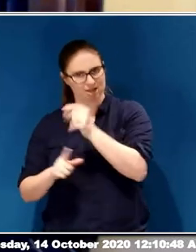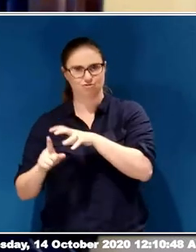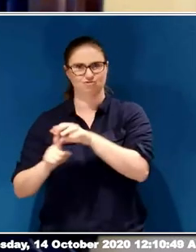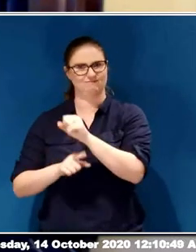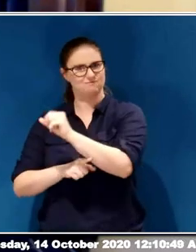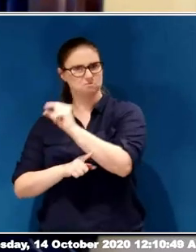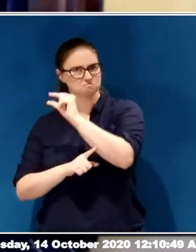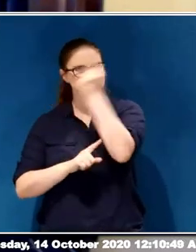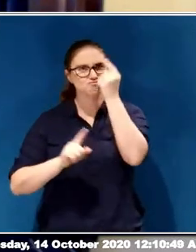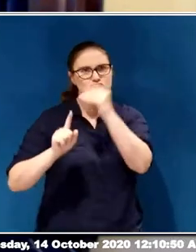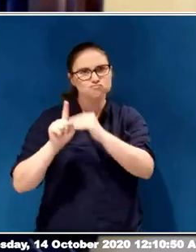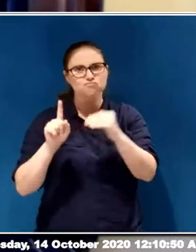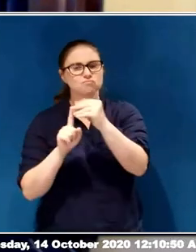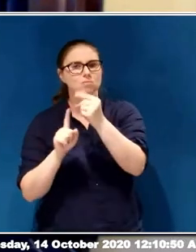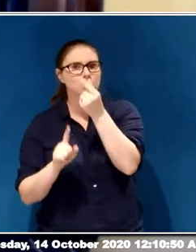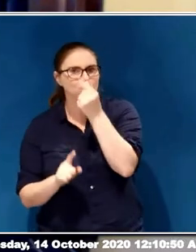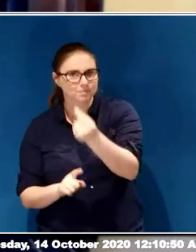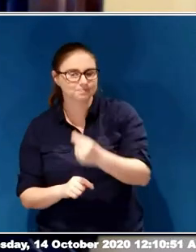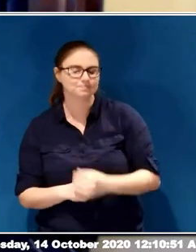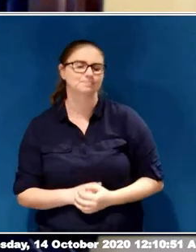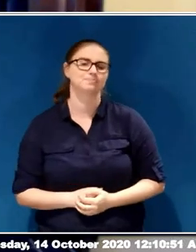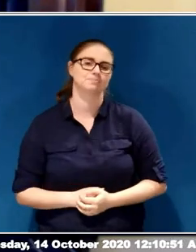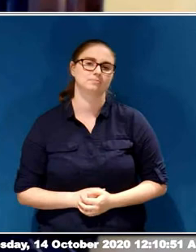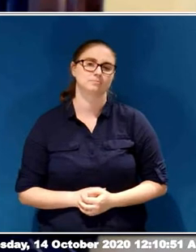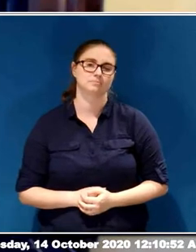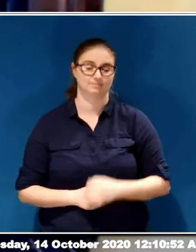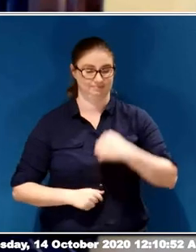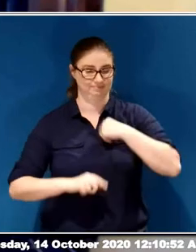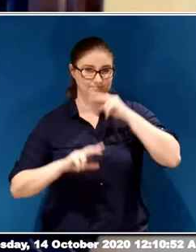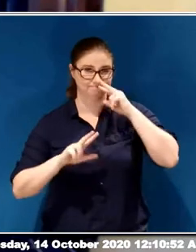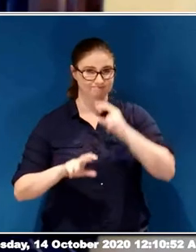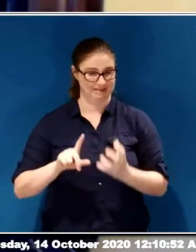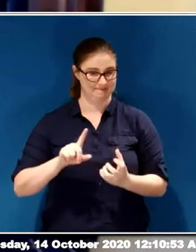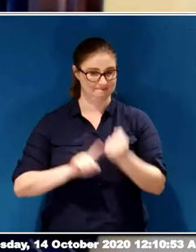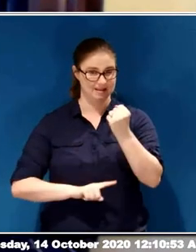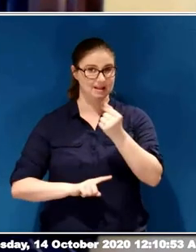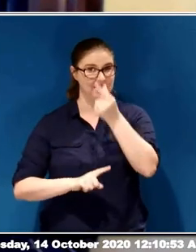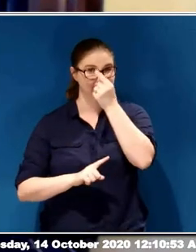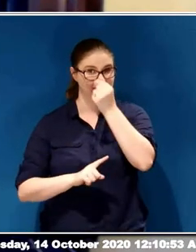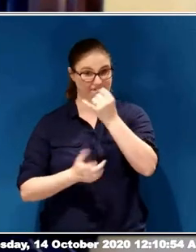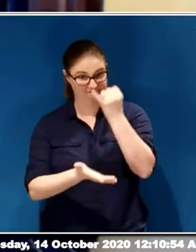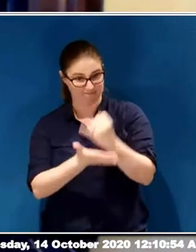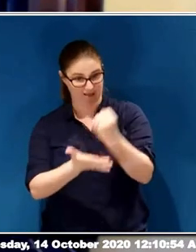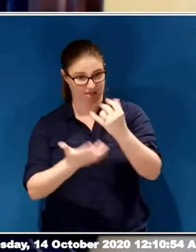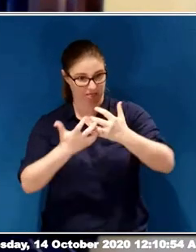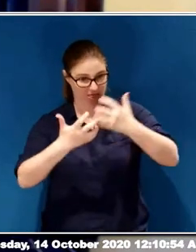level and at a school level, meaning that we haven't facilitated the